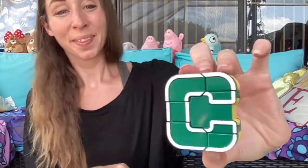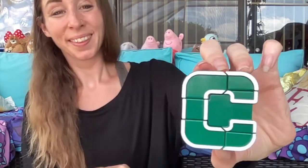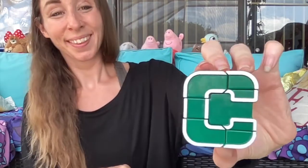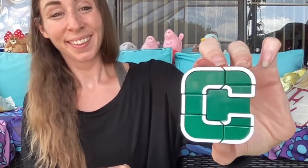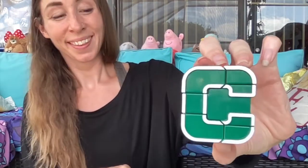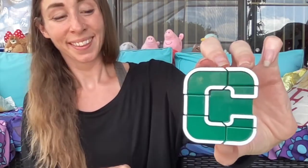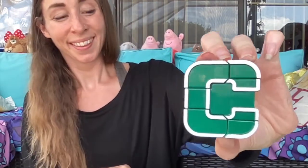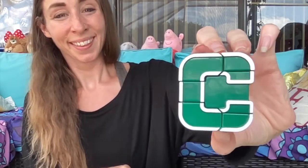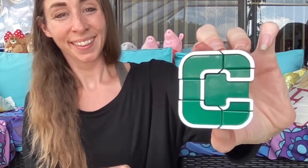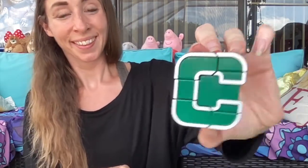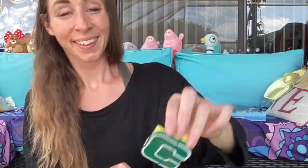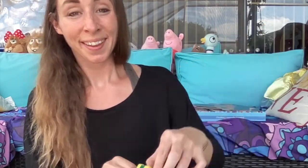C